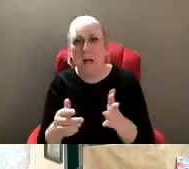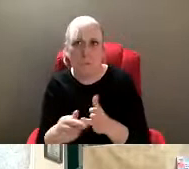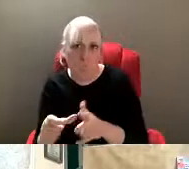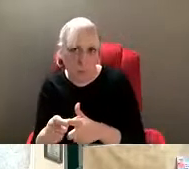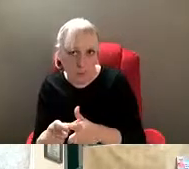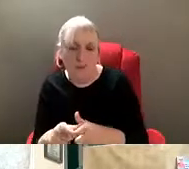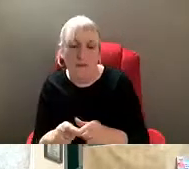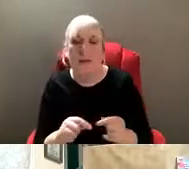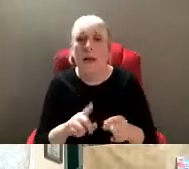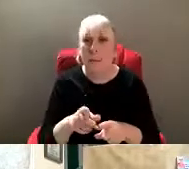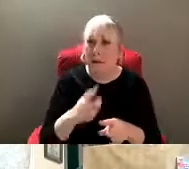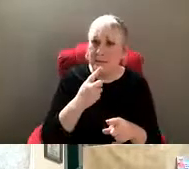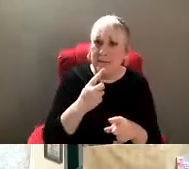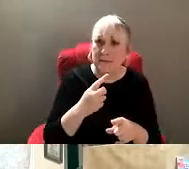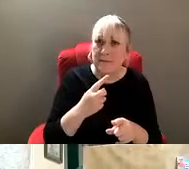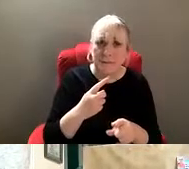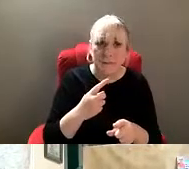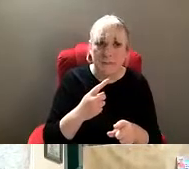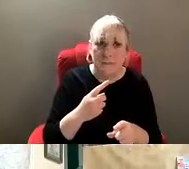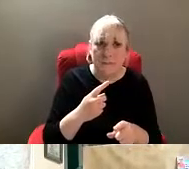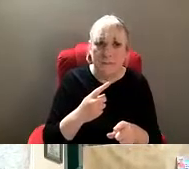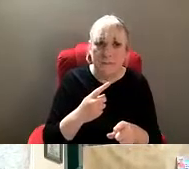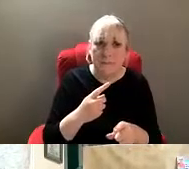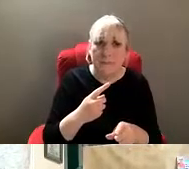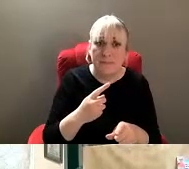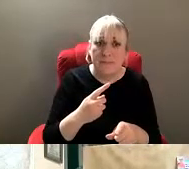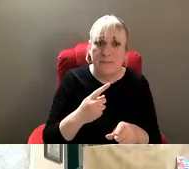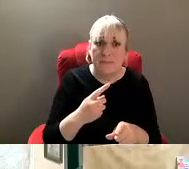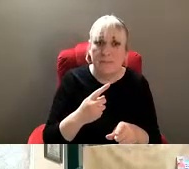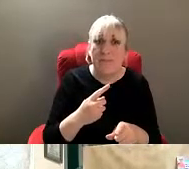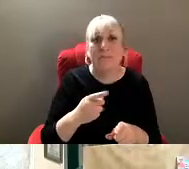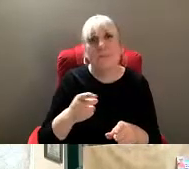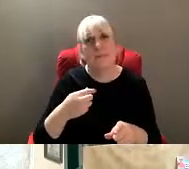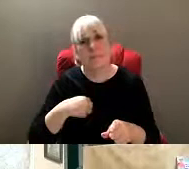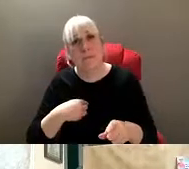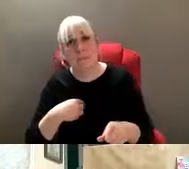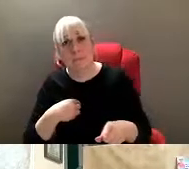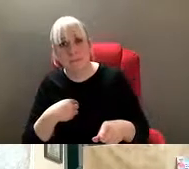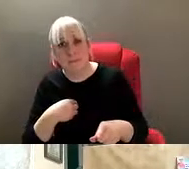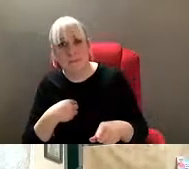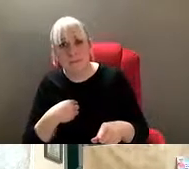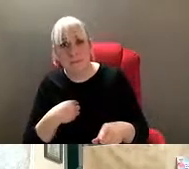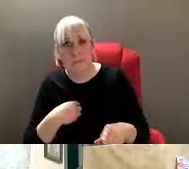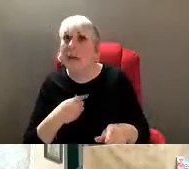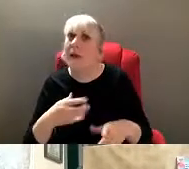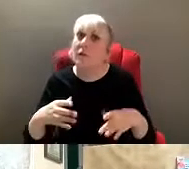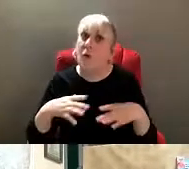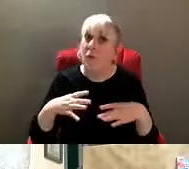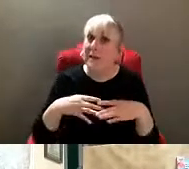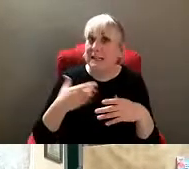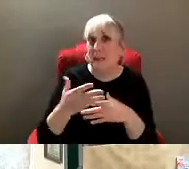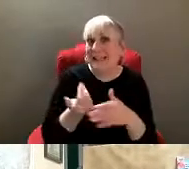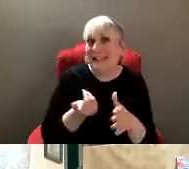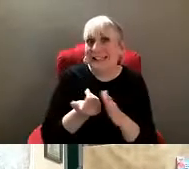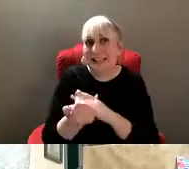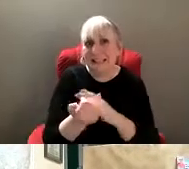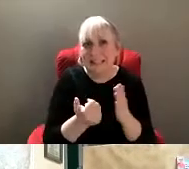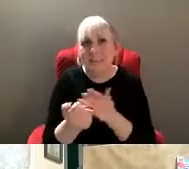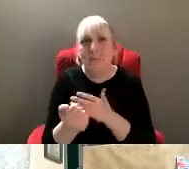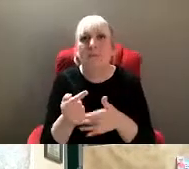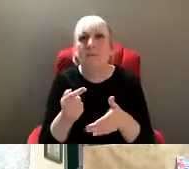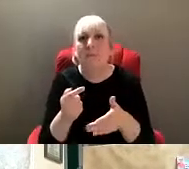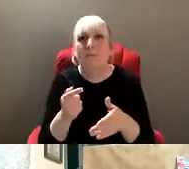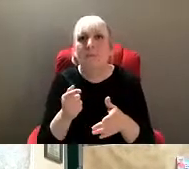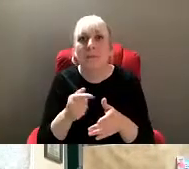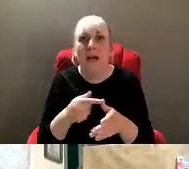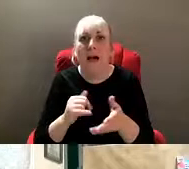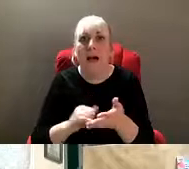asha um it i i already um texted with her directly but yes the more that we can work together the